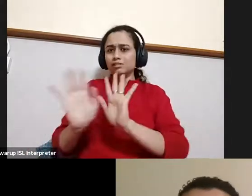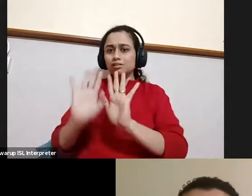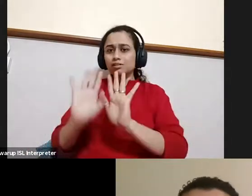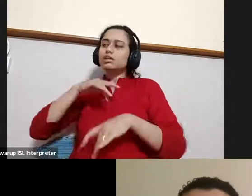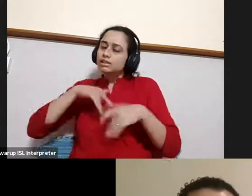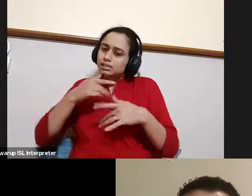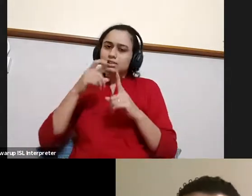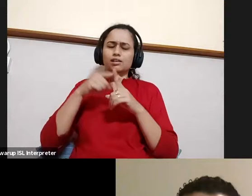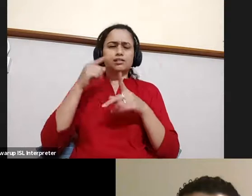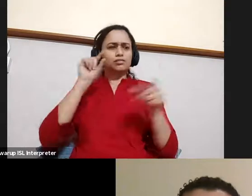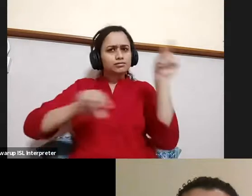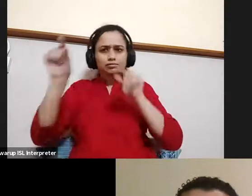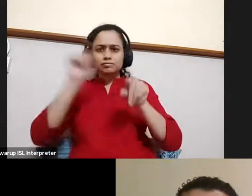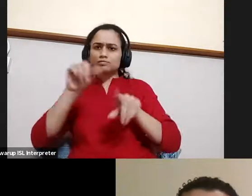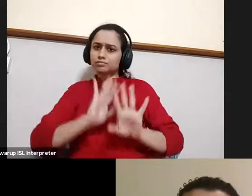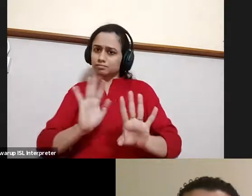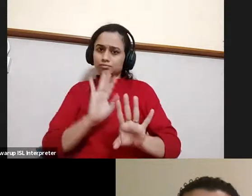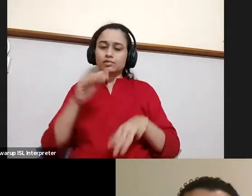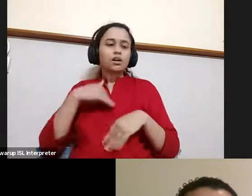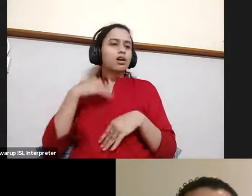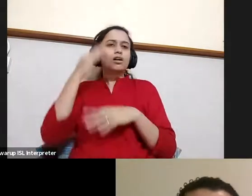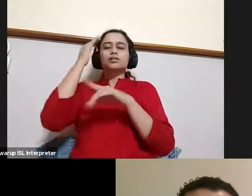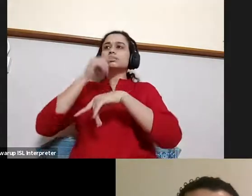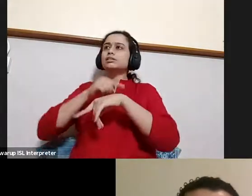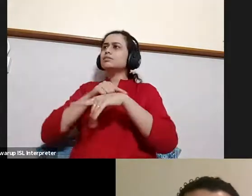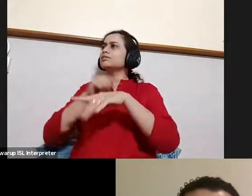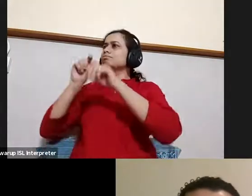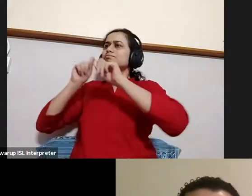he didn't necessarily know what he would do with those negatives but they were